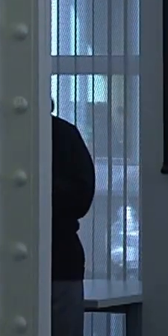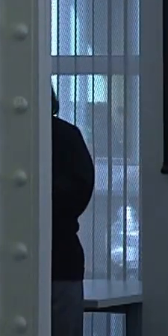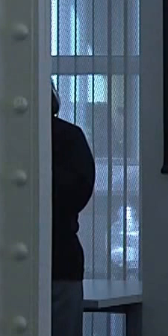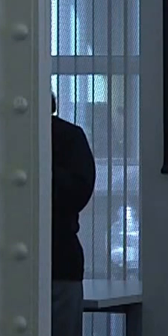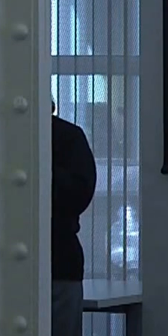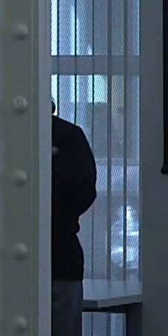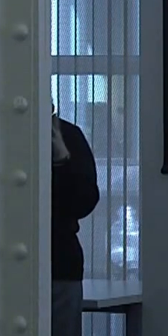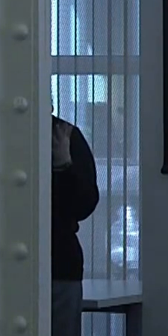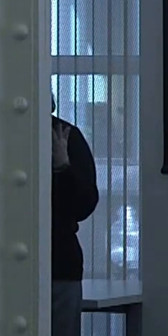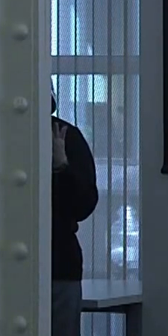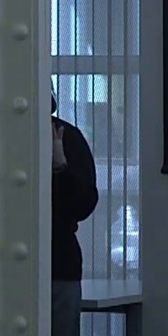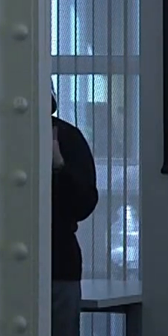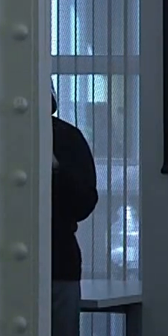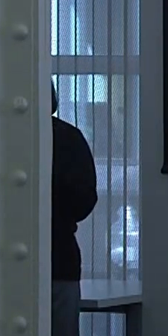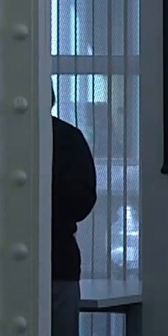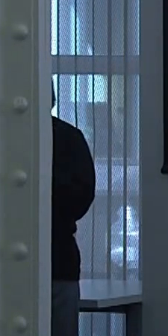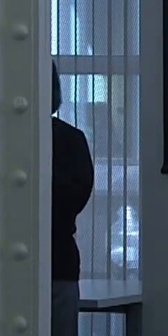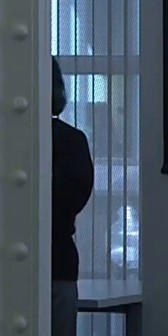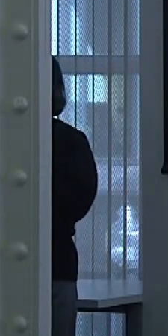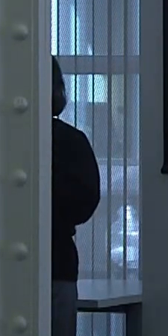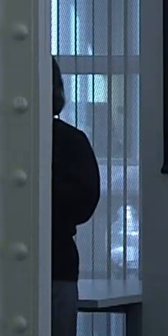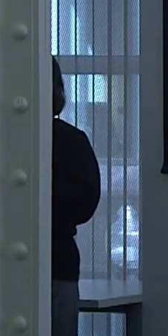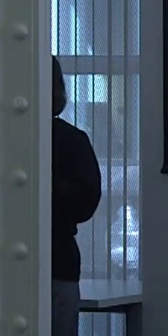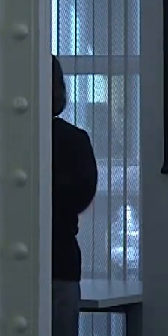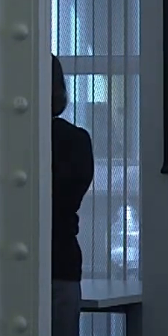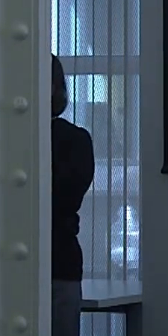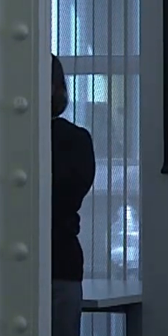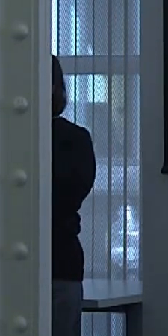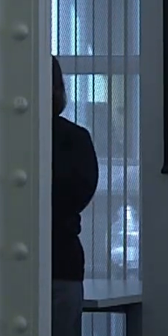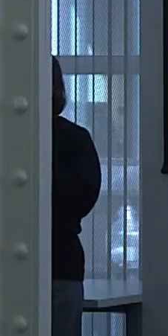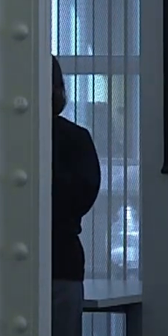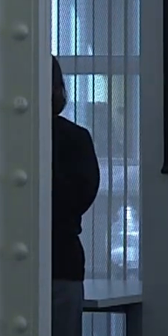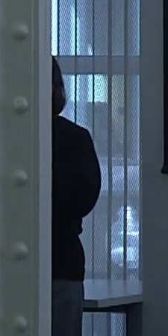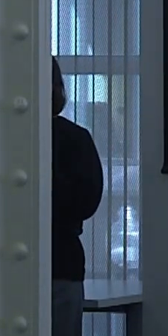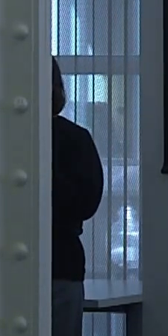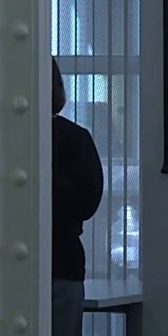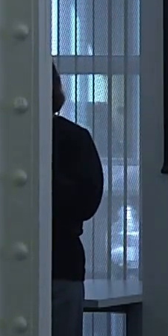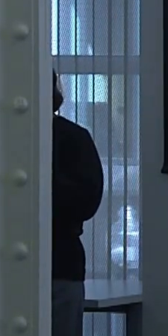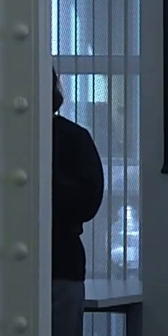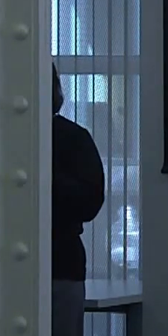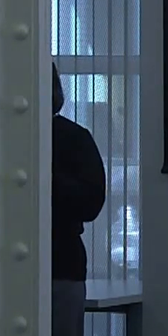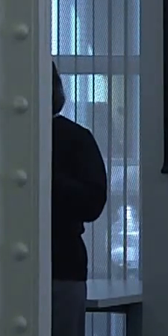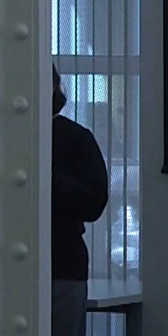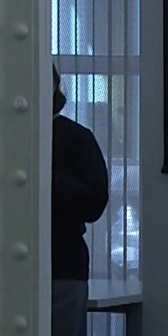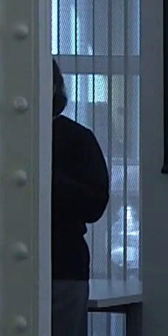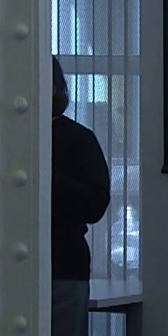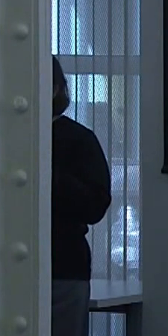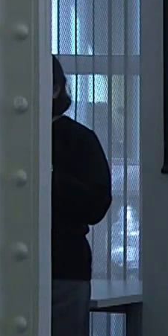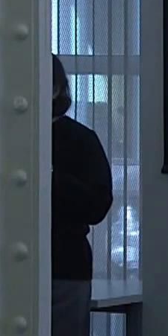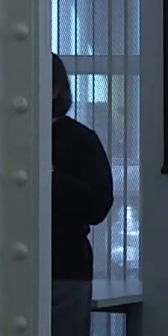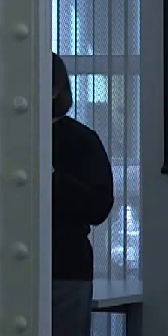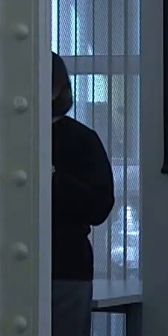us as grown women in Tucson that we know are not talked about to our youth,